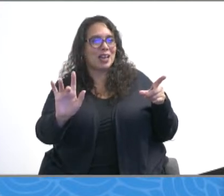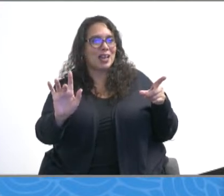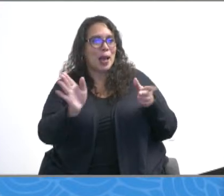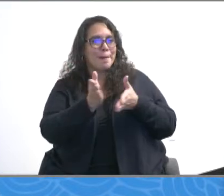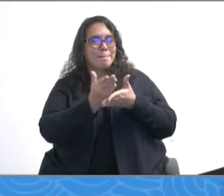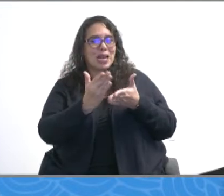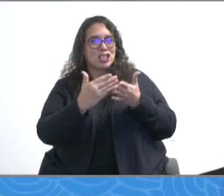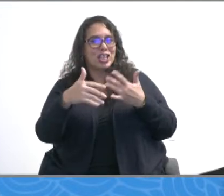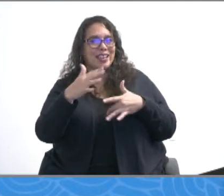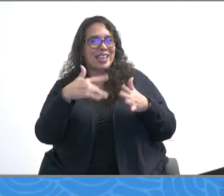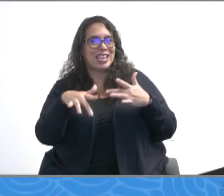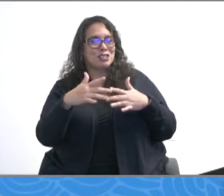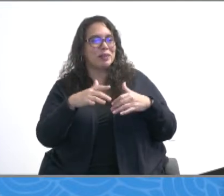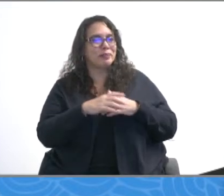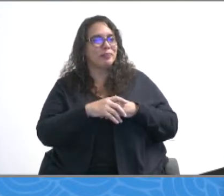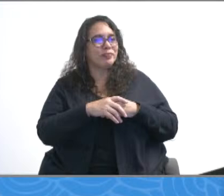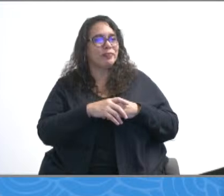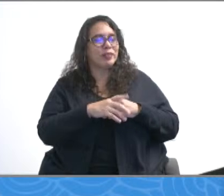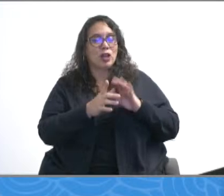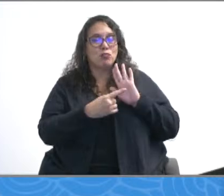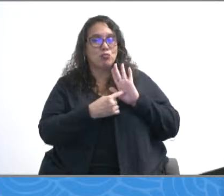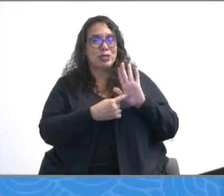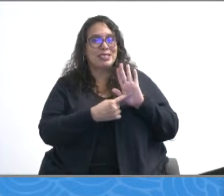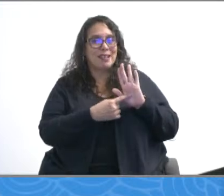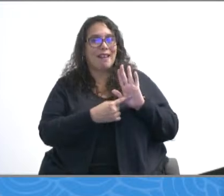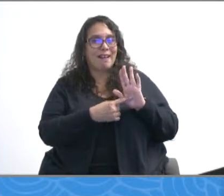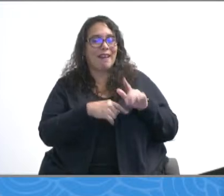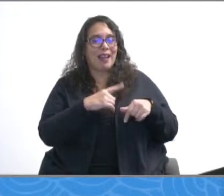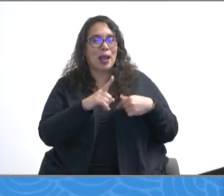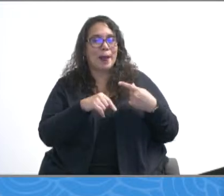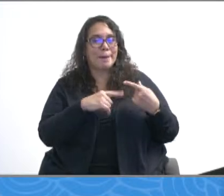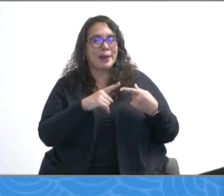and then we have been presenting about the midyear update.